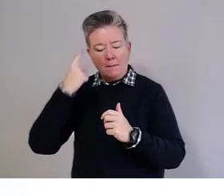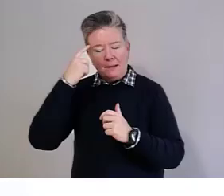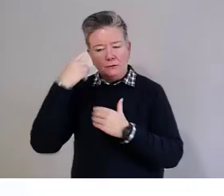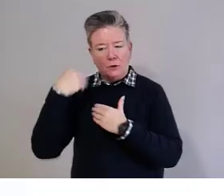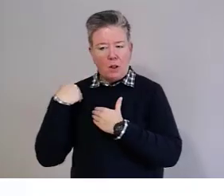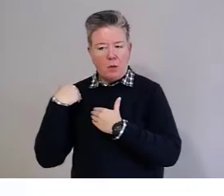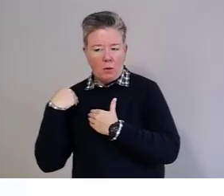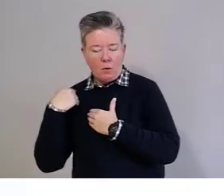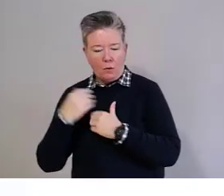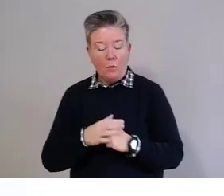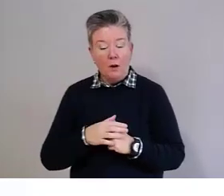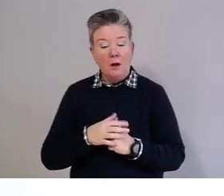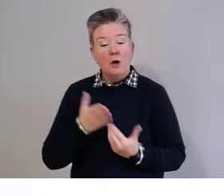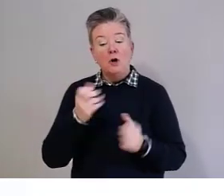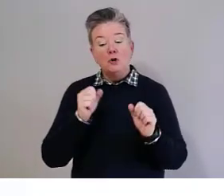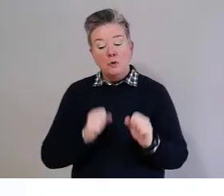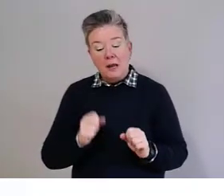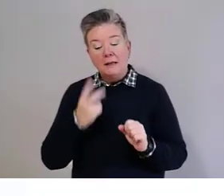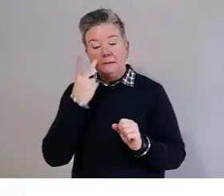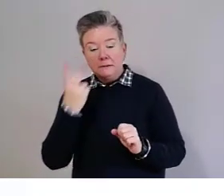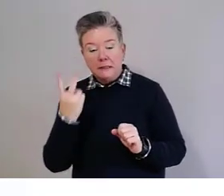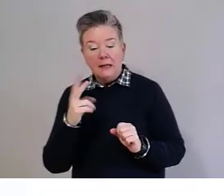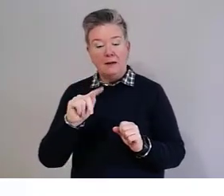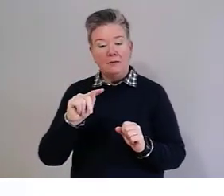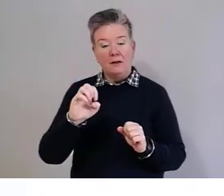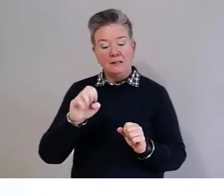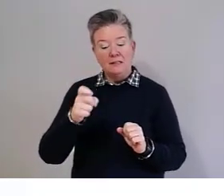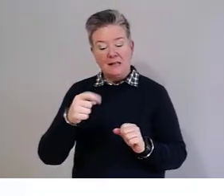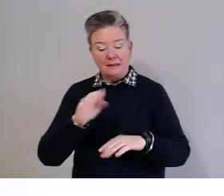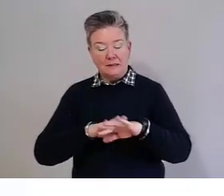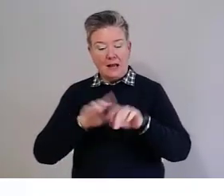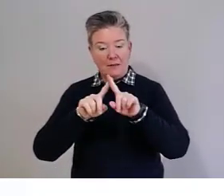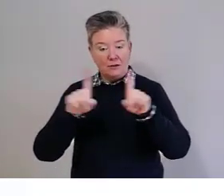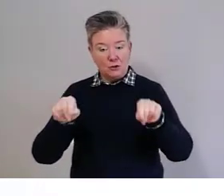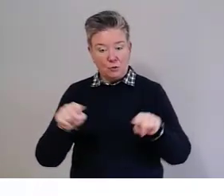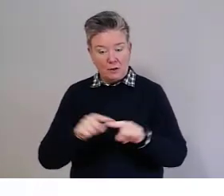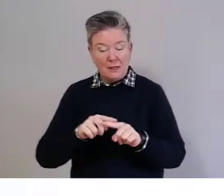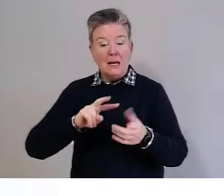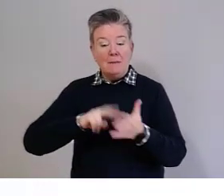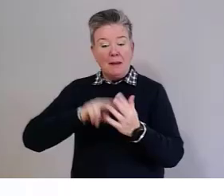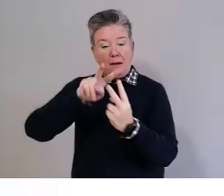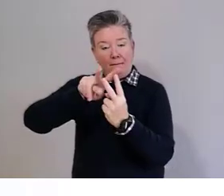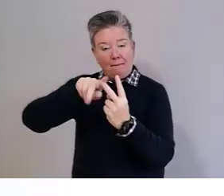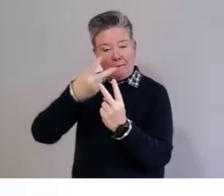You may be able to decipher that the text on the screen is meant to read,